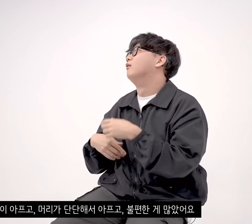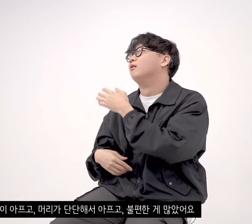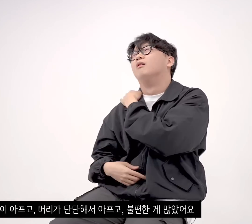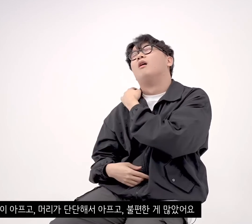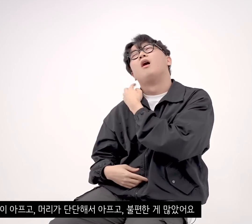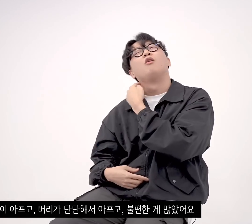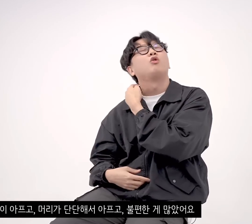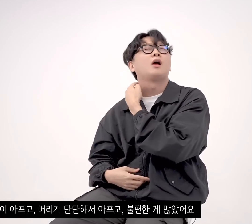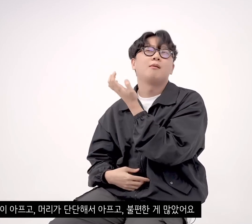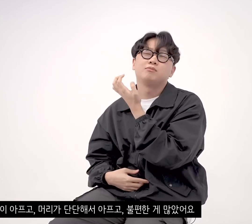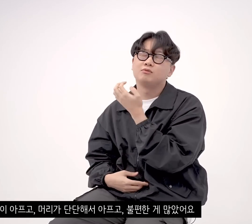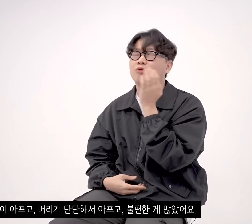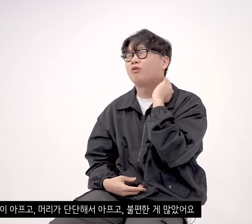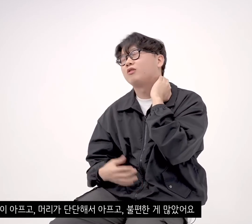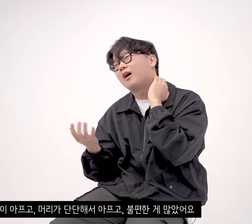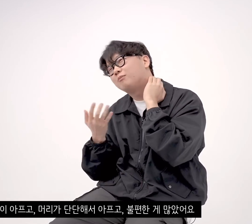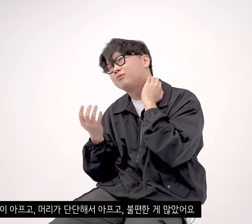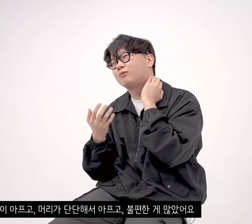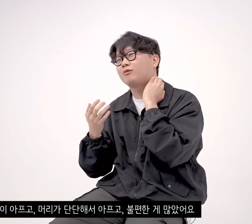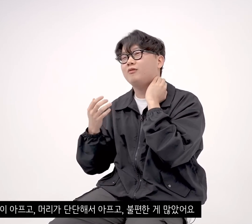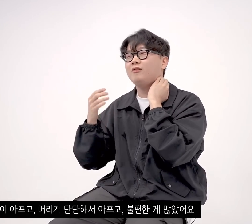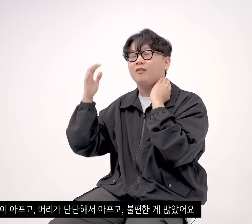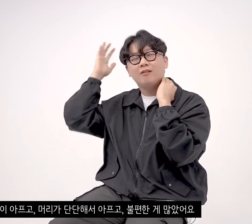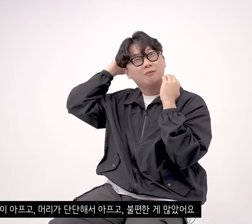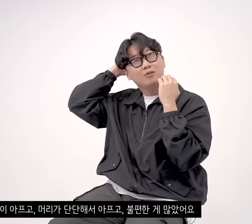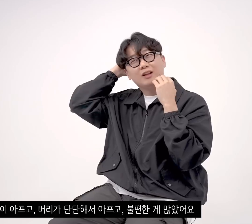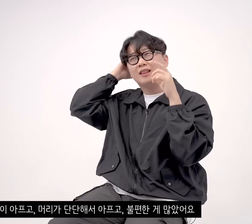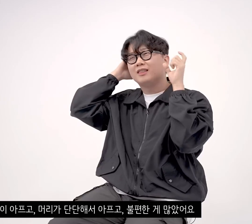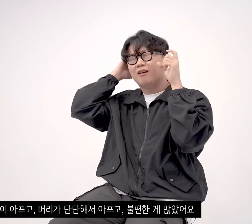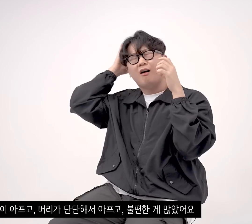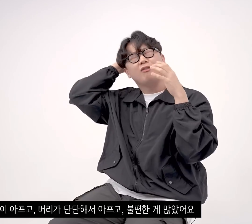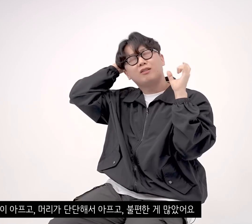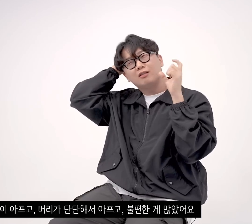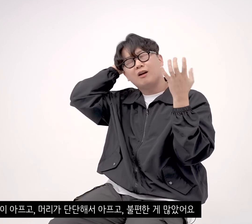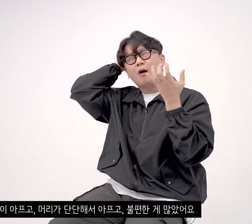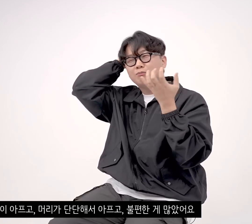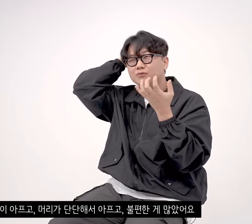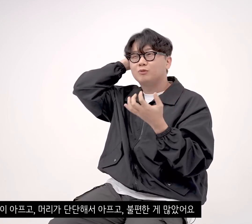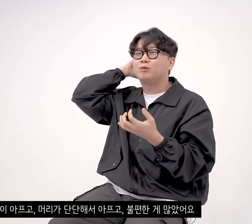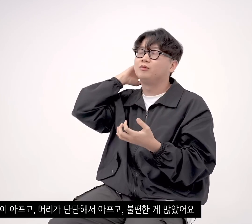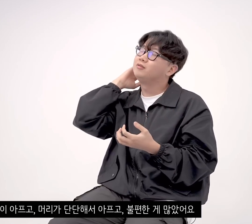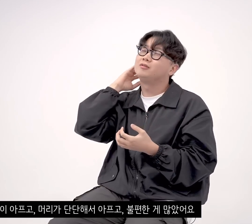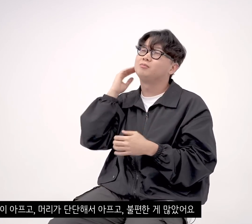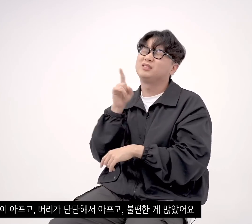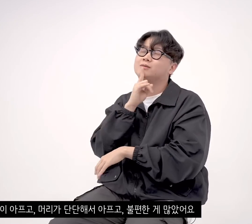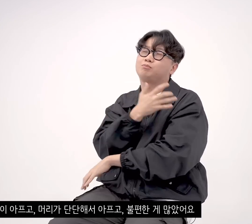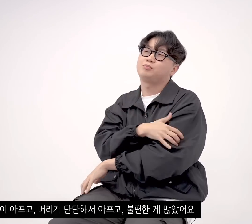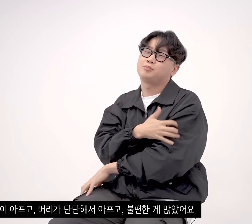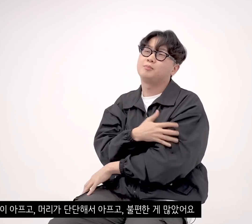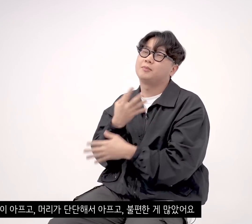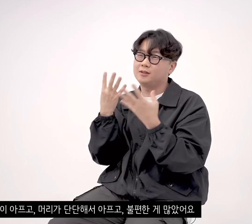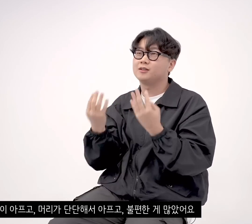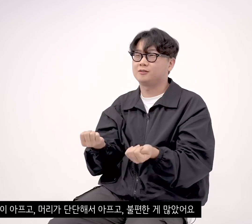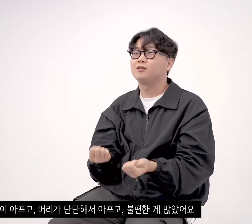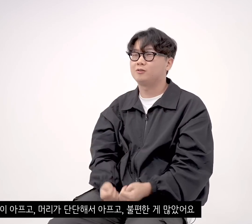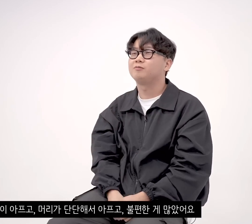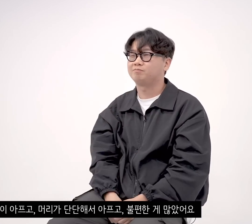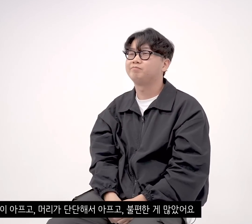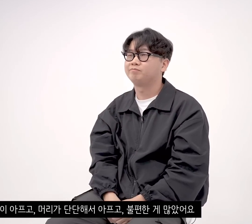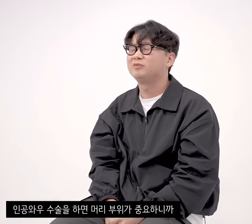My neck hurt, my head was hard, so it hurt, and it was uncomfortable. There were many.